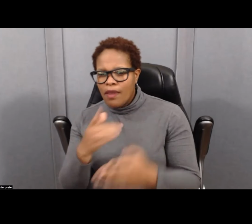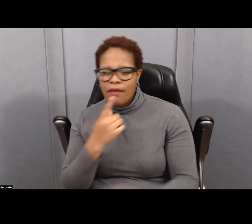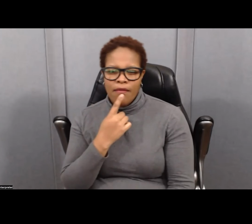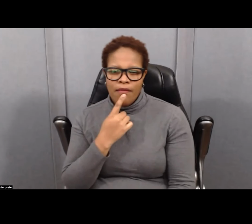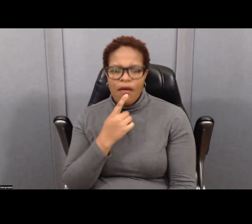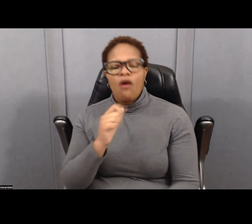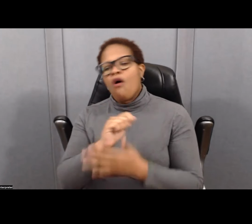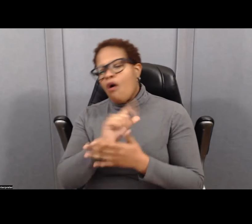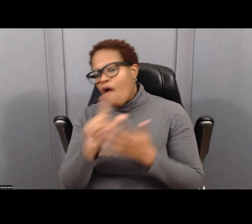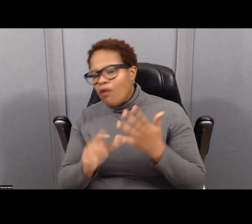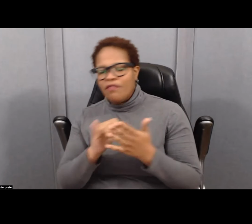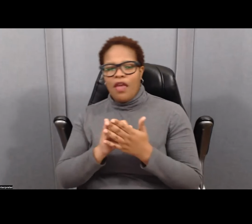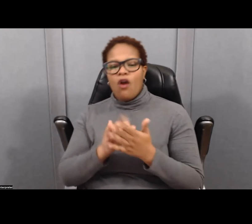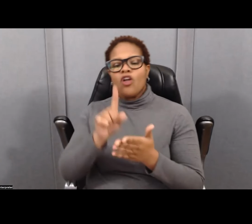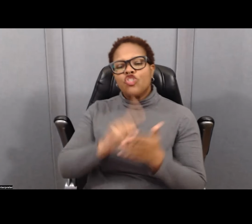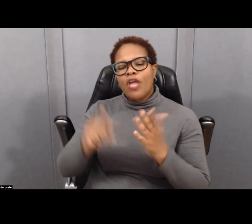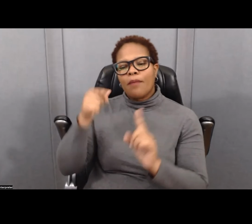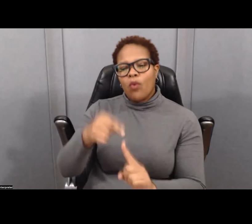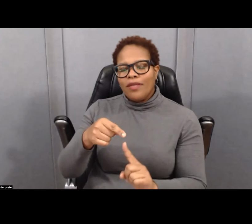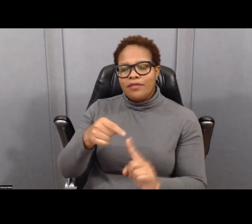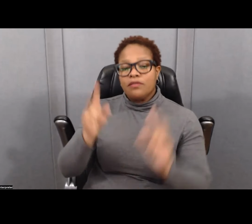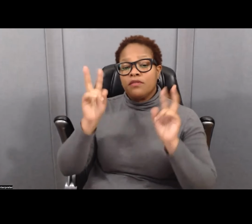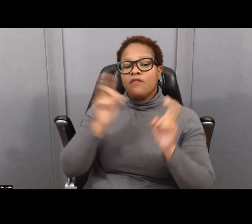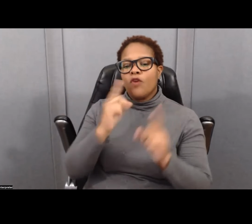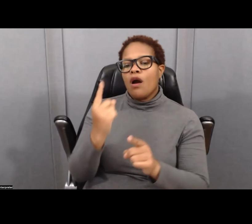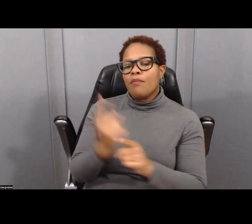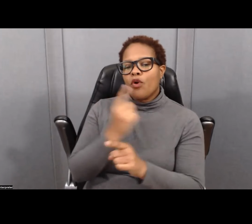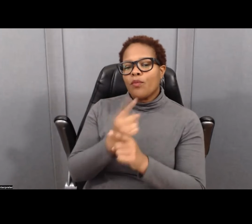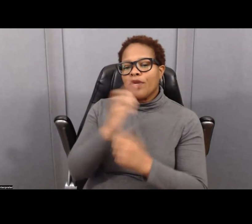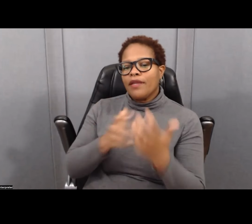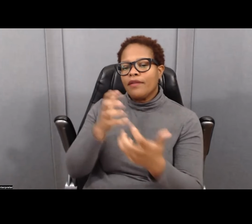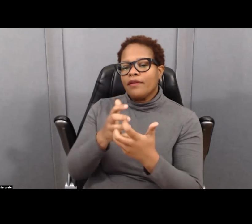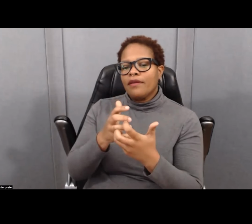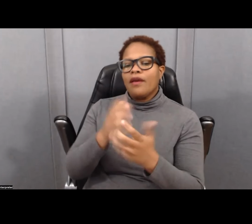These are checkpoints for appropriate cultural competency within a film.